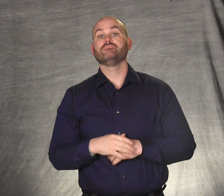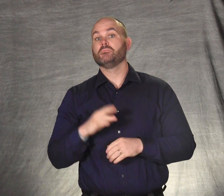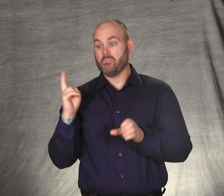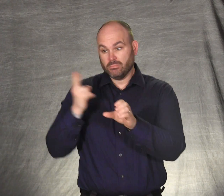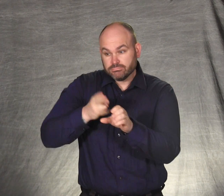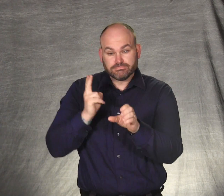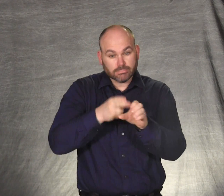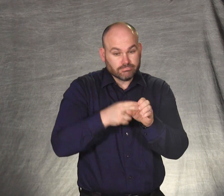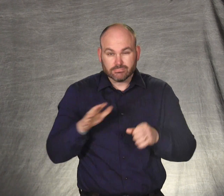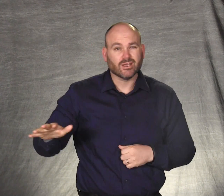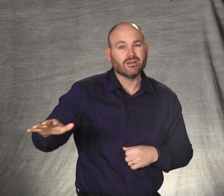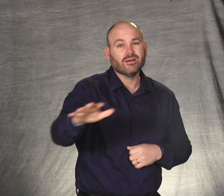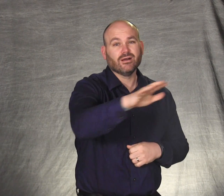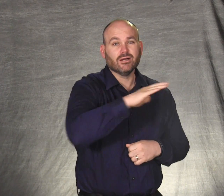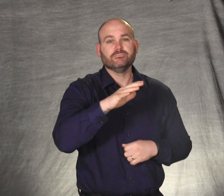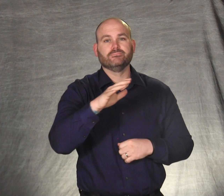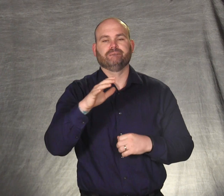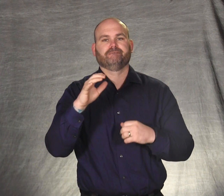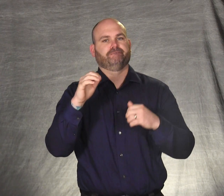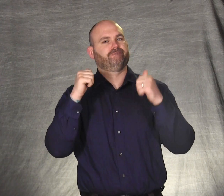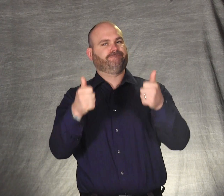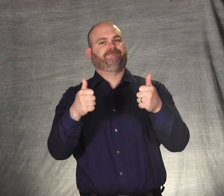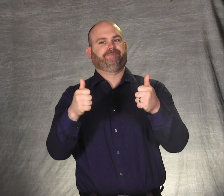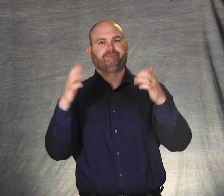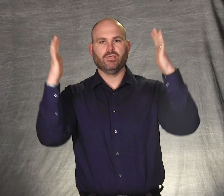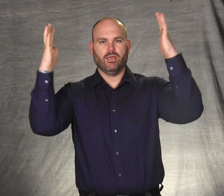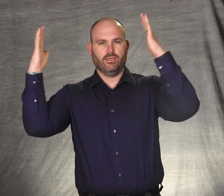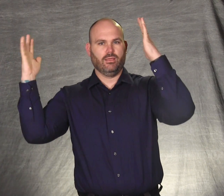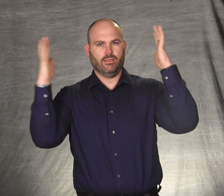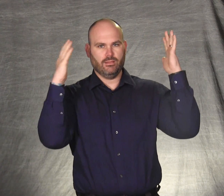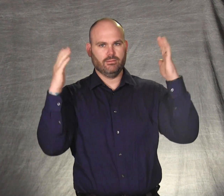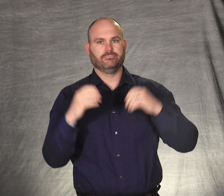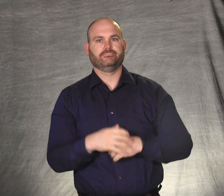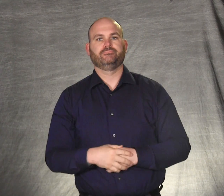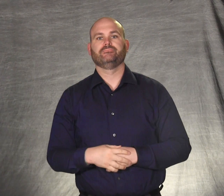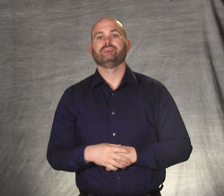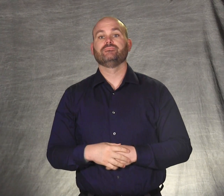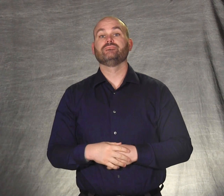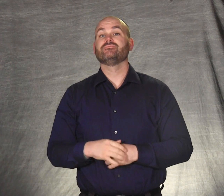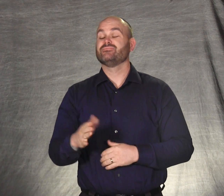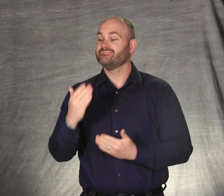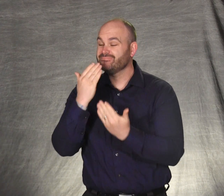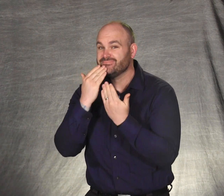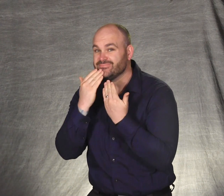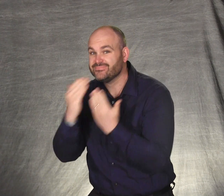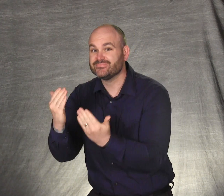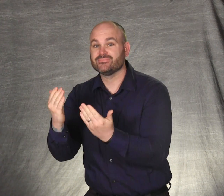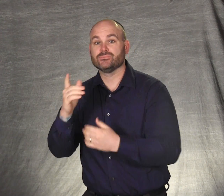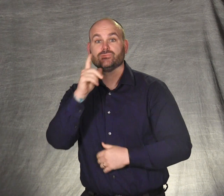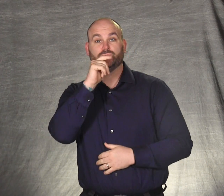Your participation made a difference! We want to say a special thanks